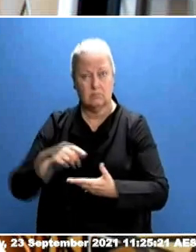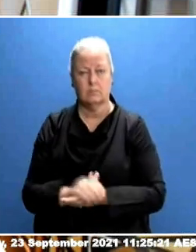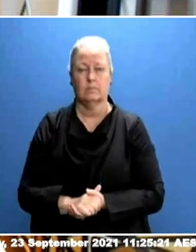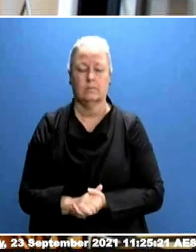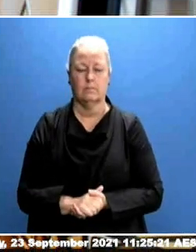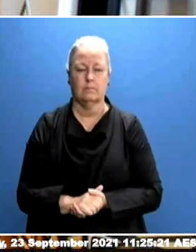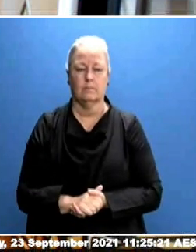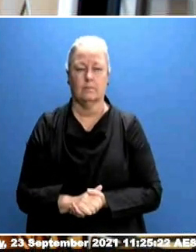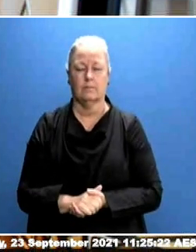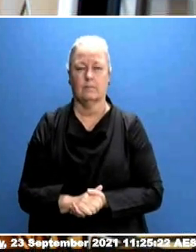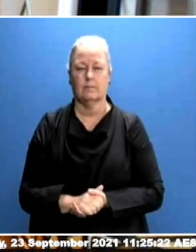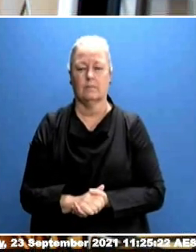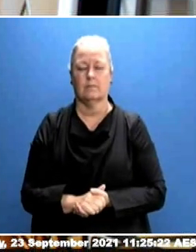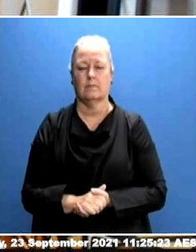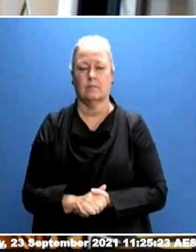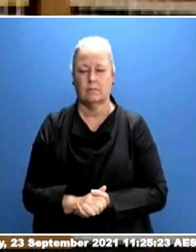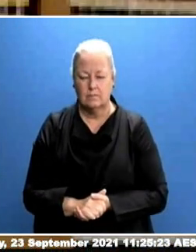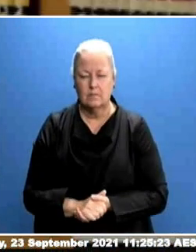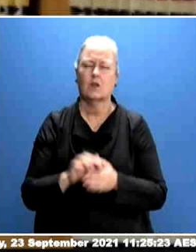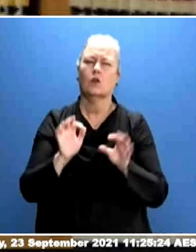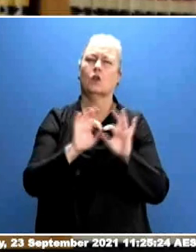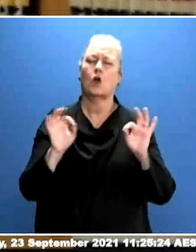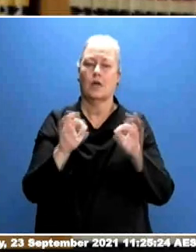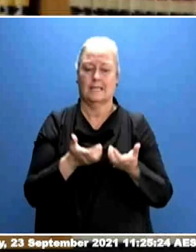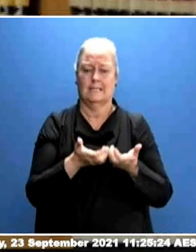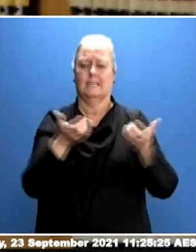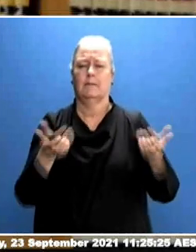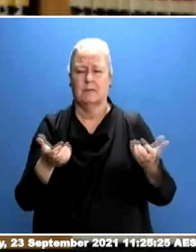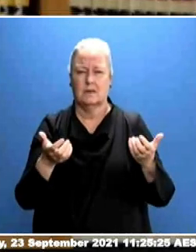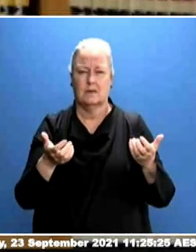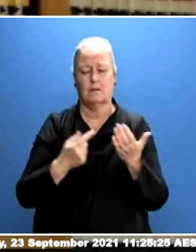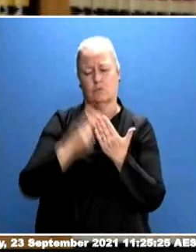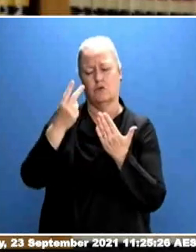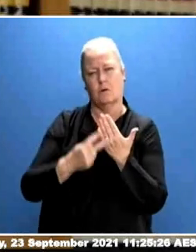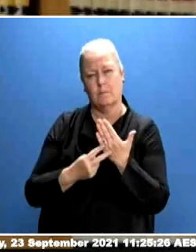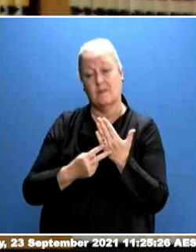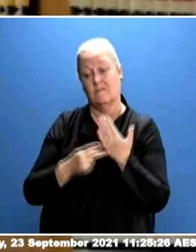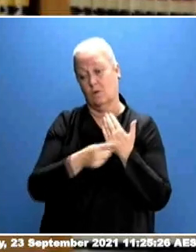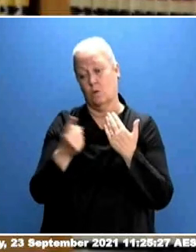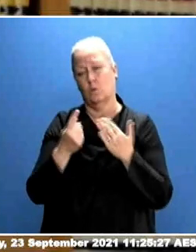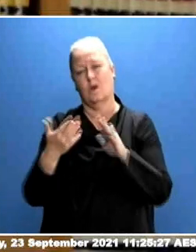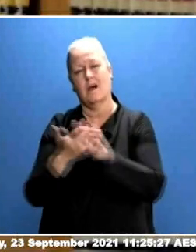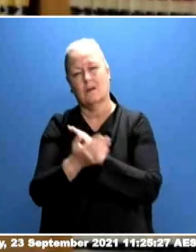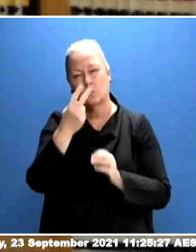I wouldn't specifically talk to a separate program for children under 12. I think that it's important, though --- I mean, all children,